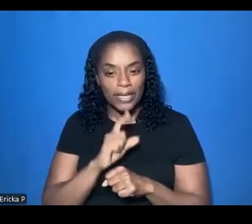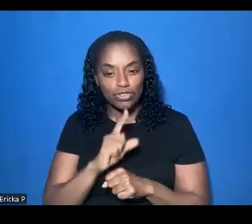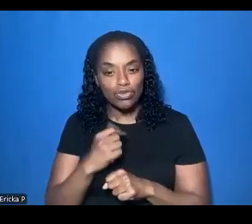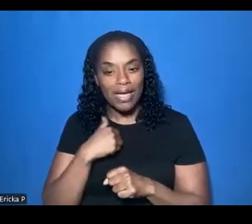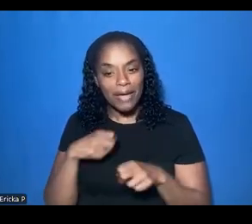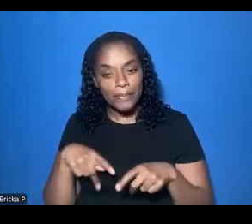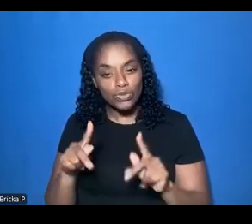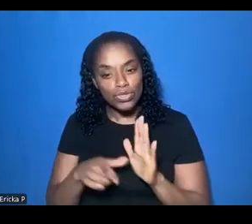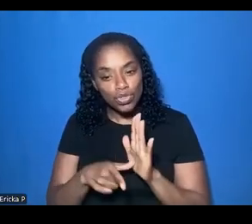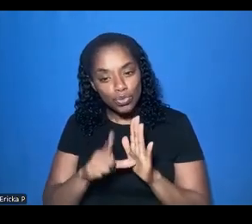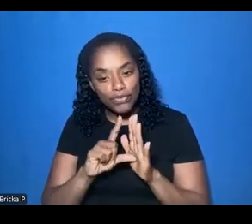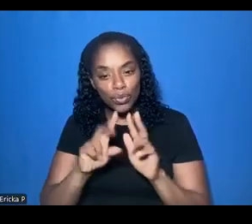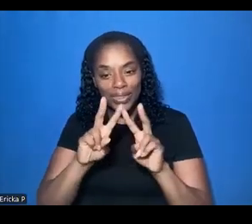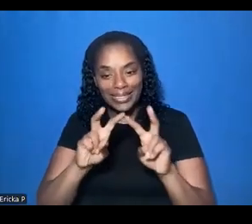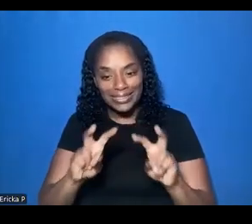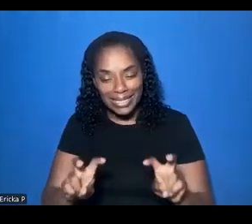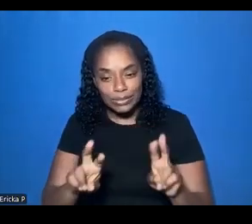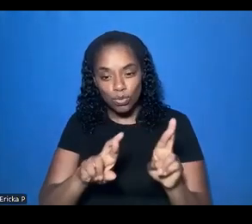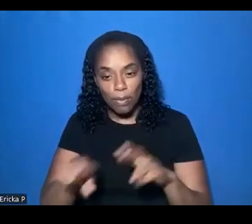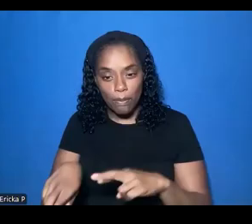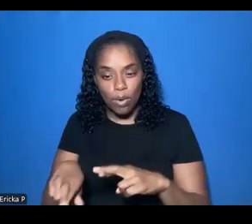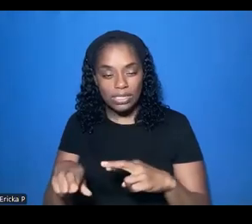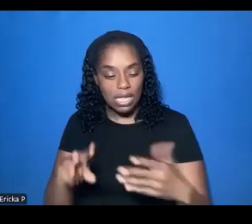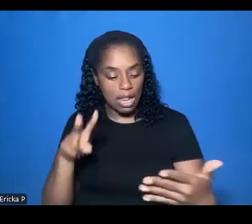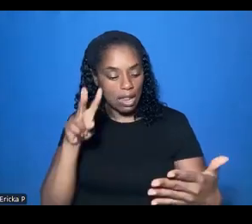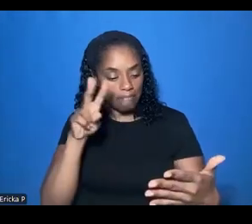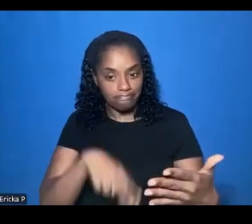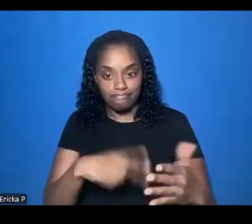to review the assessments prior to the initial IEP meeting.